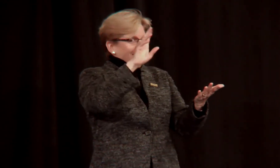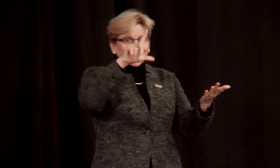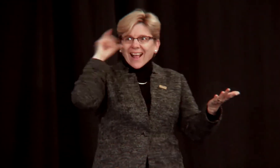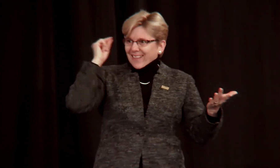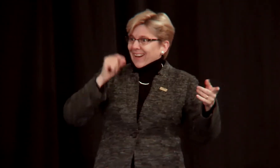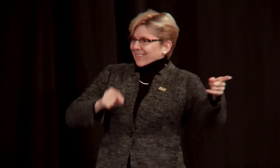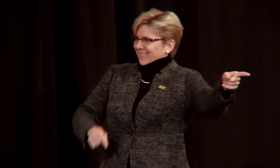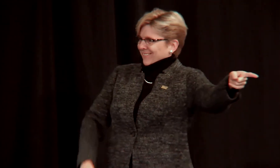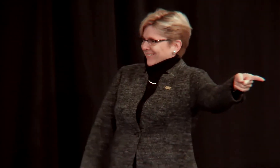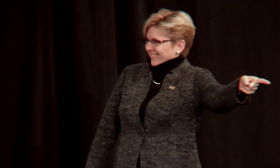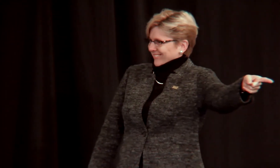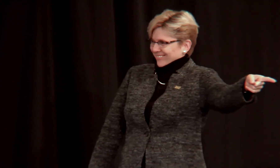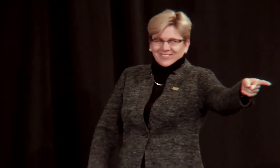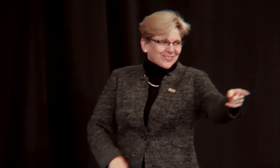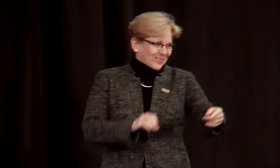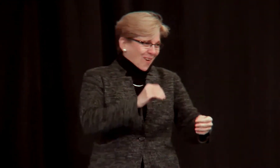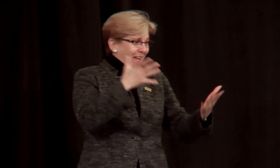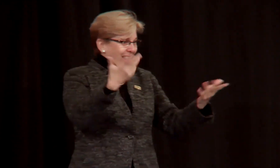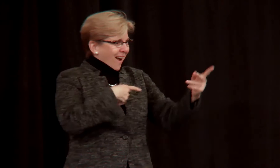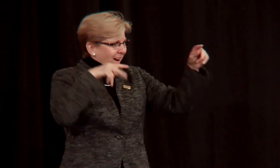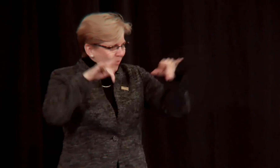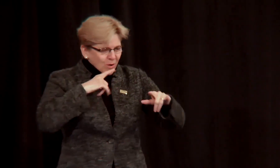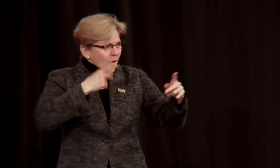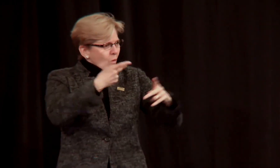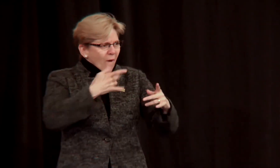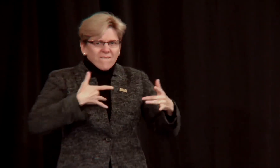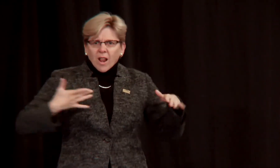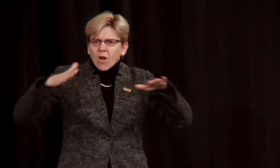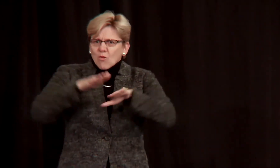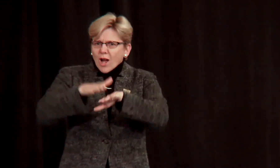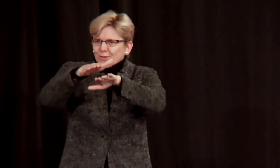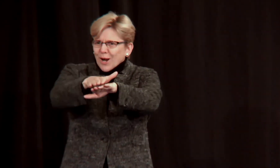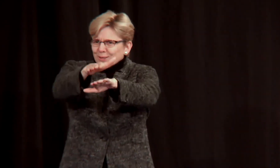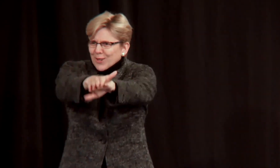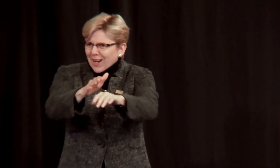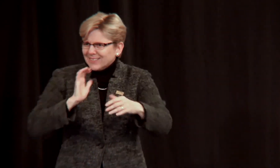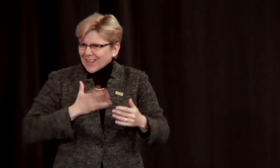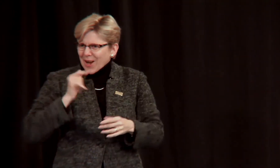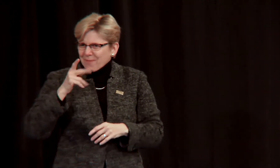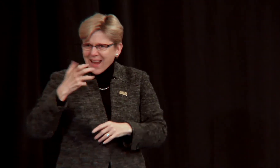realize that Dr. Simms was part of the faculty and it is a great thing for me